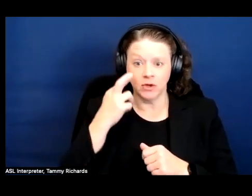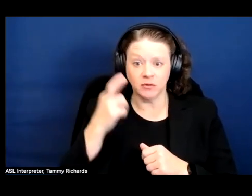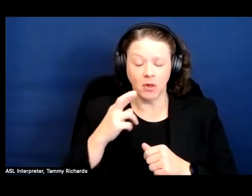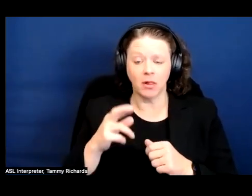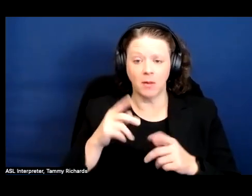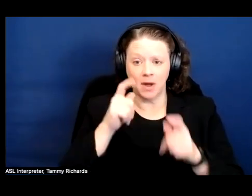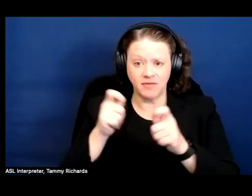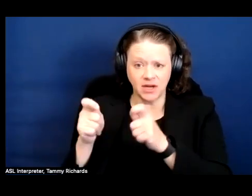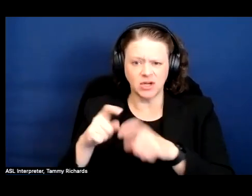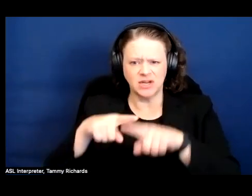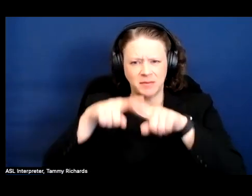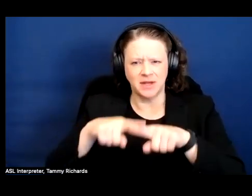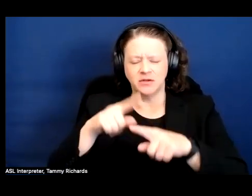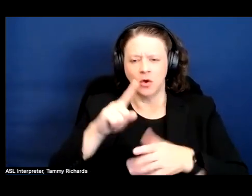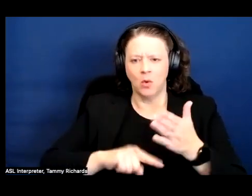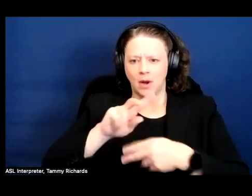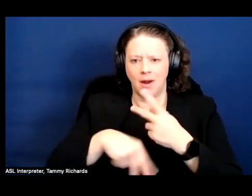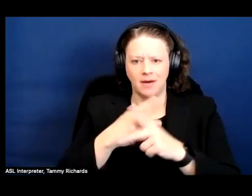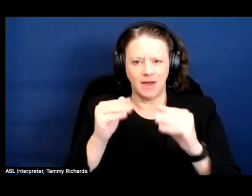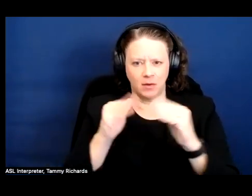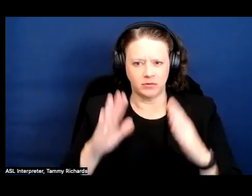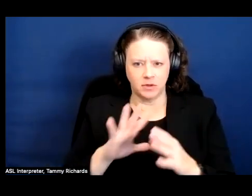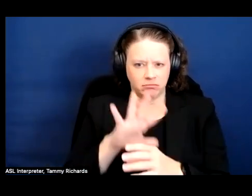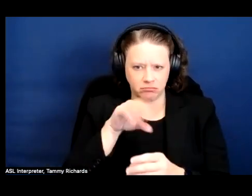Another example is a no-noise requirement,